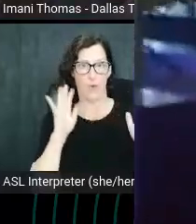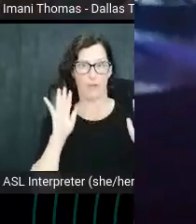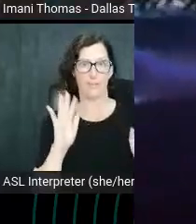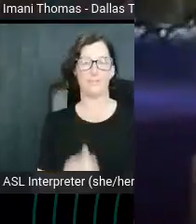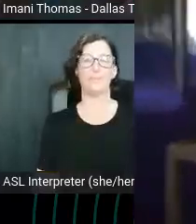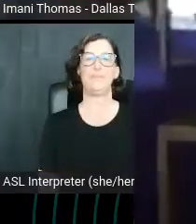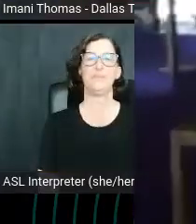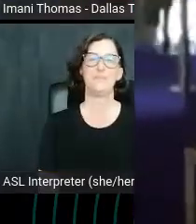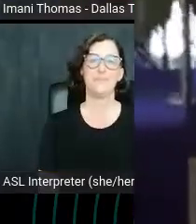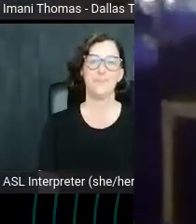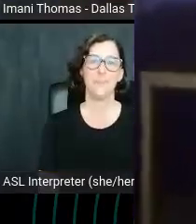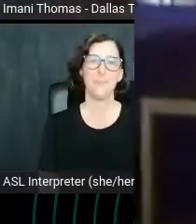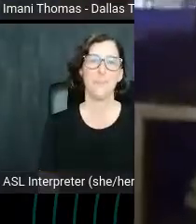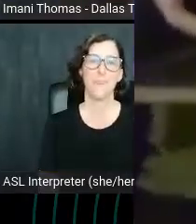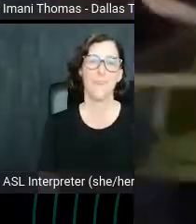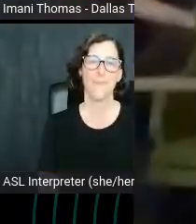Sara and Mack, spin that pod.